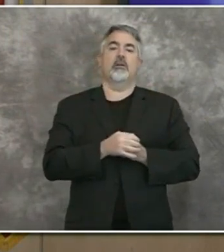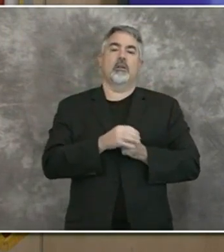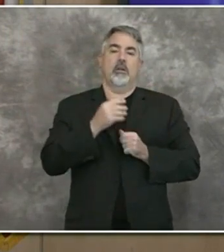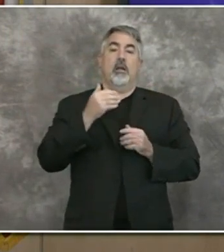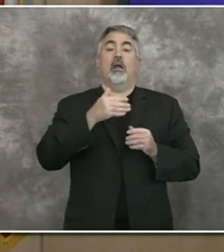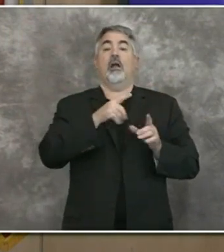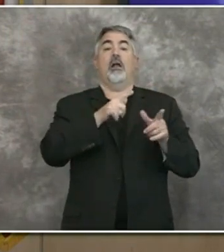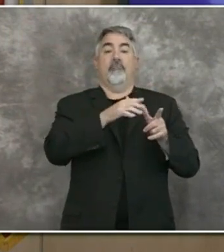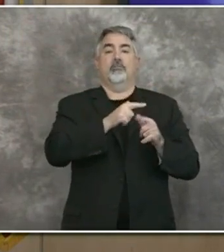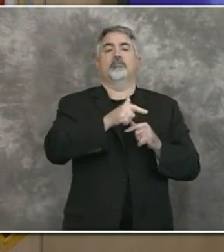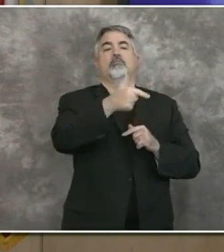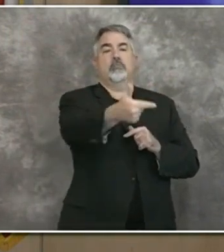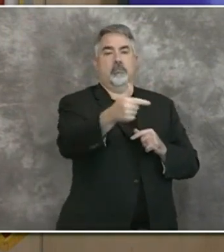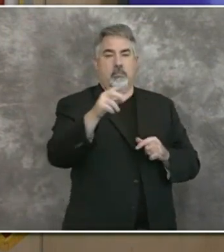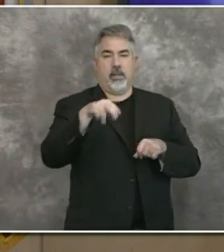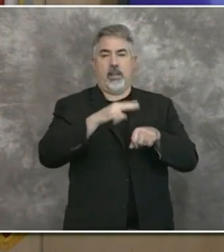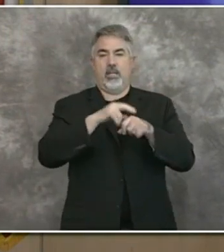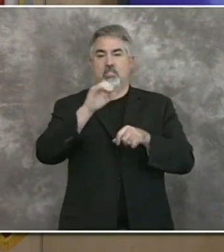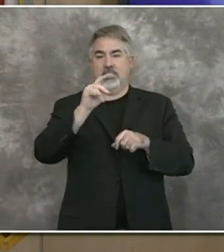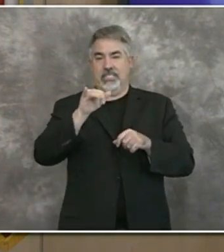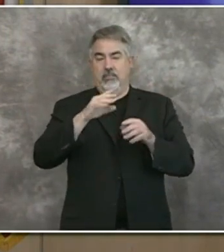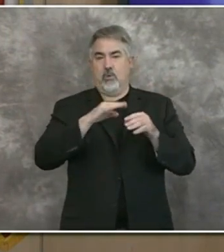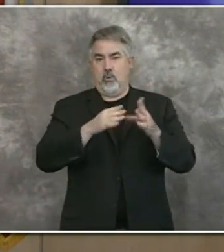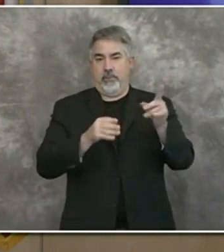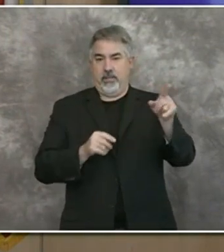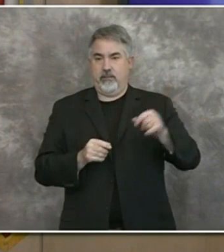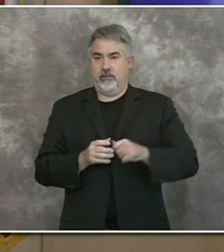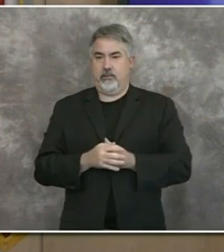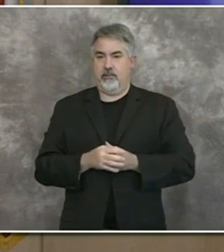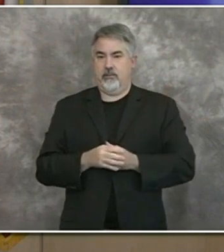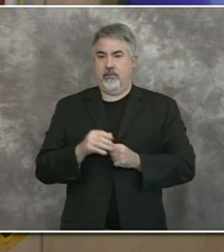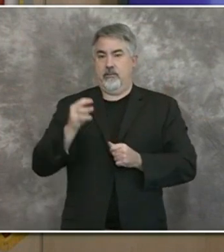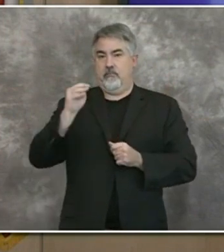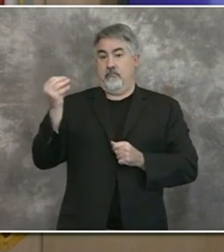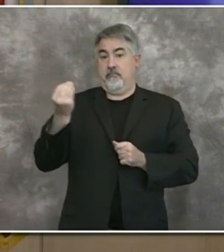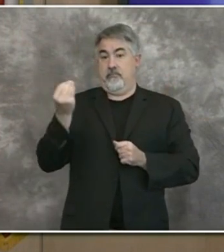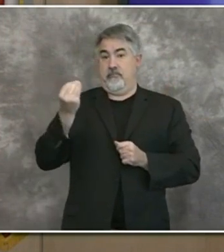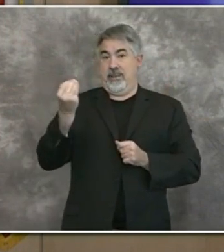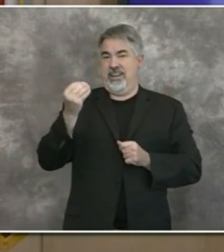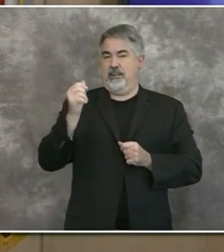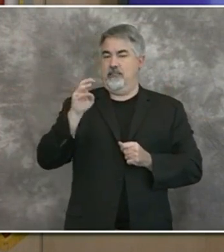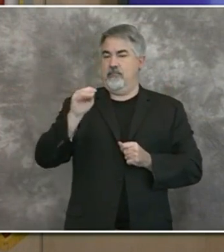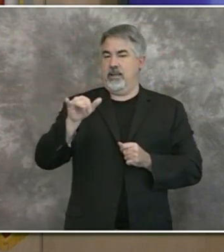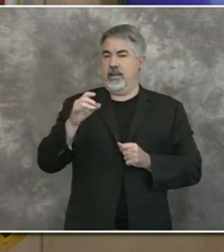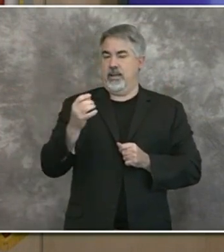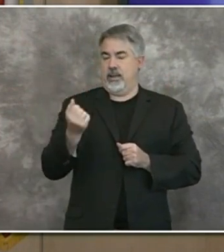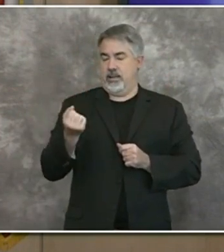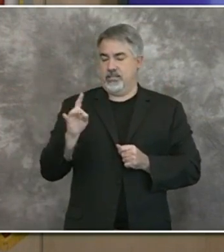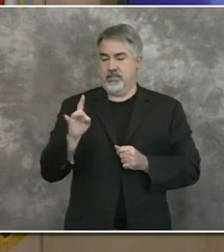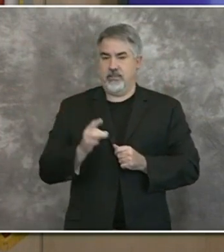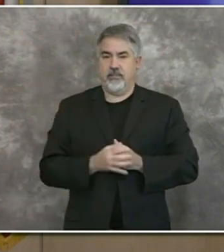OFFICES IN ESCONDIDO IN NATIONAL CITY FOR PUBLIC ACCESS. AND THE ECONOMY SUCH